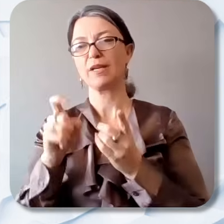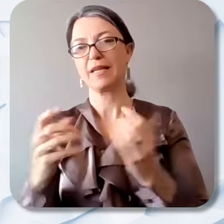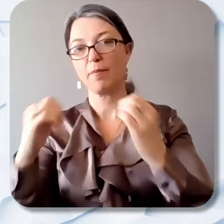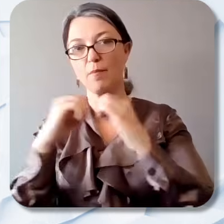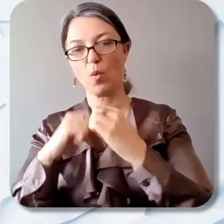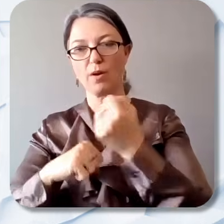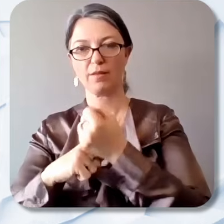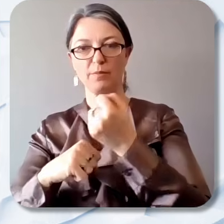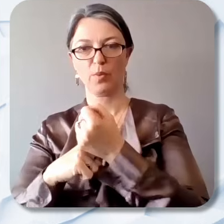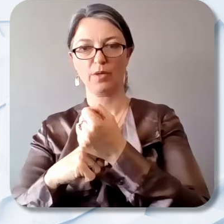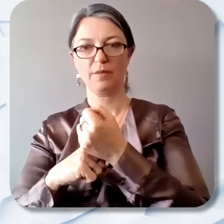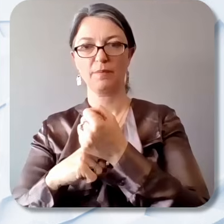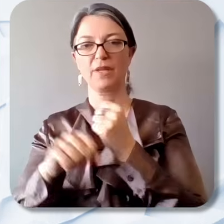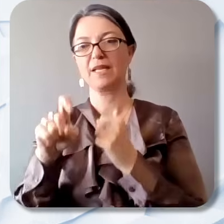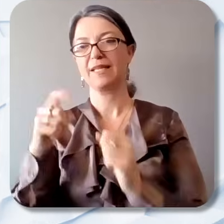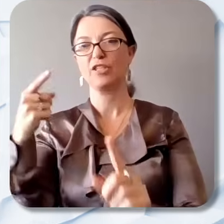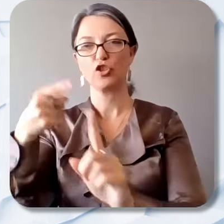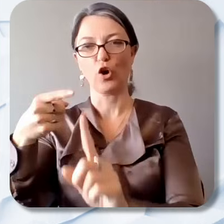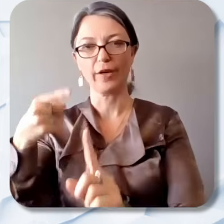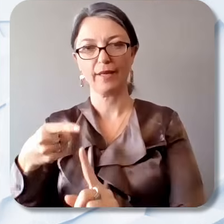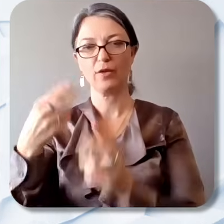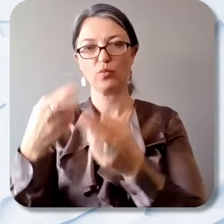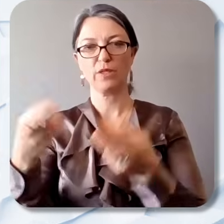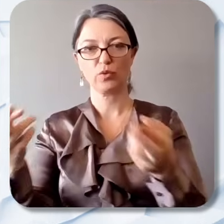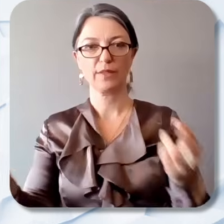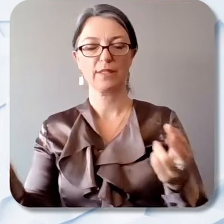They might need some targeted resources that can help them.